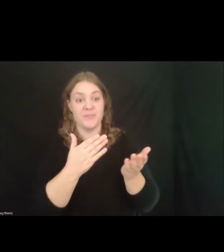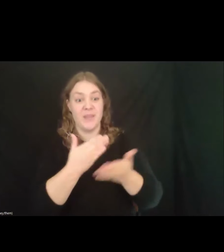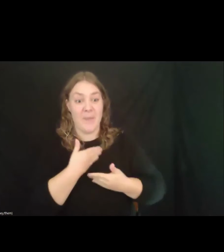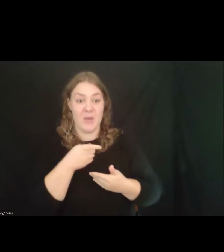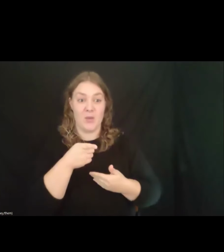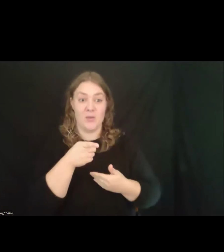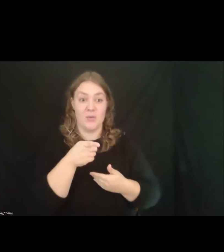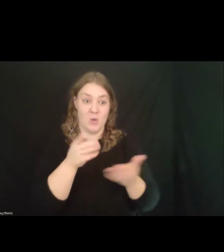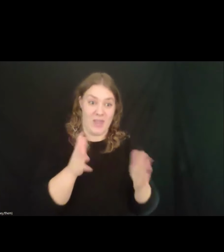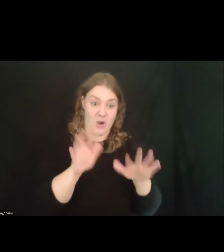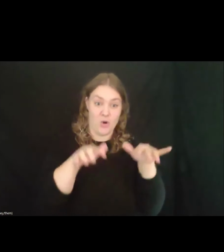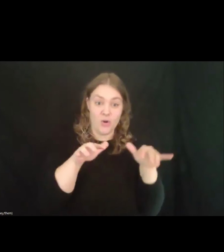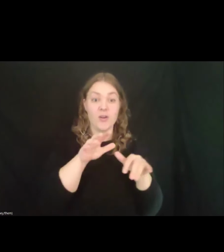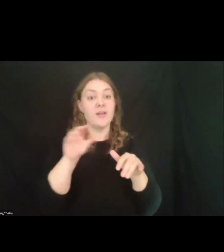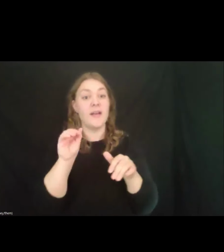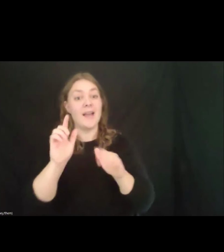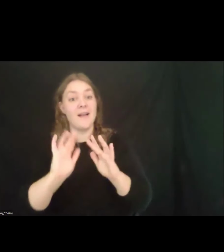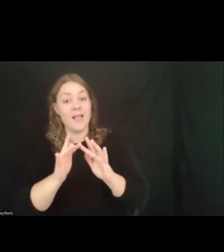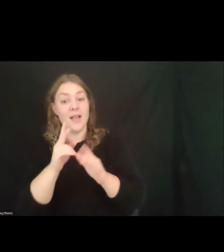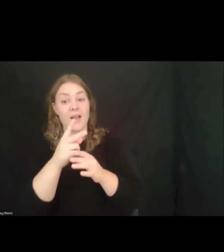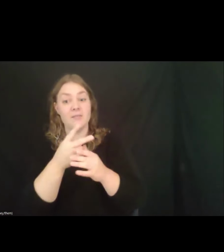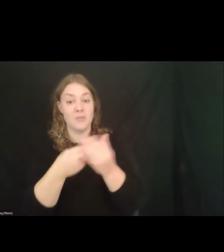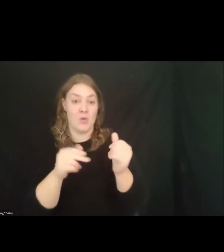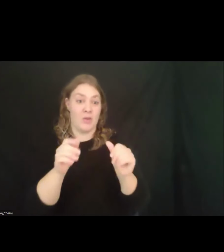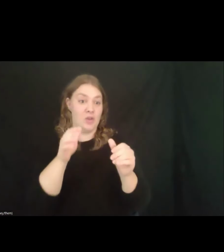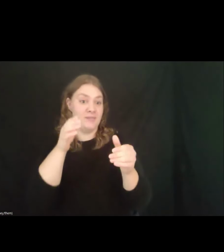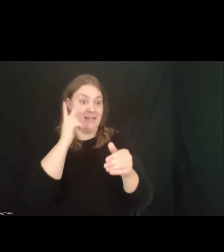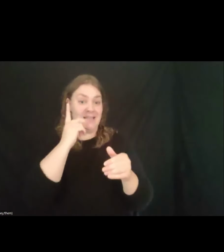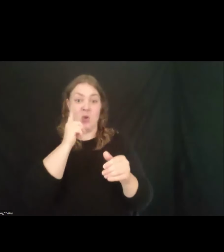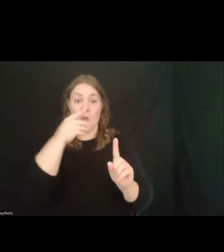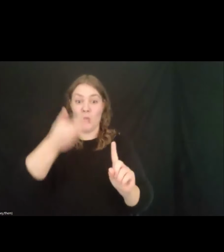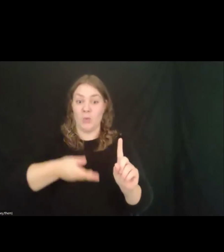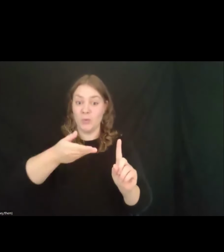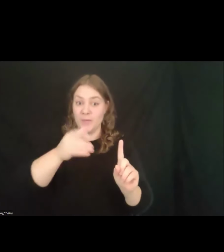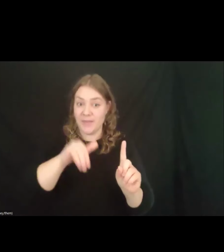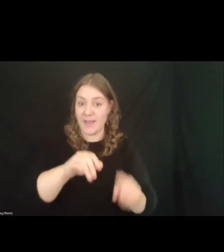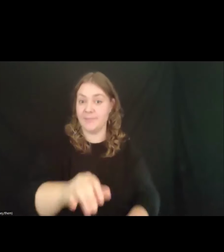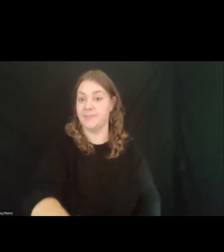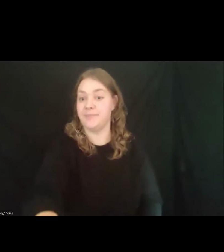are um any questions and give Kennedy a chance to run the microphone over while I look at the